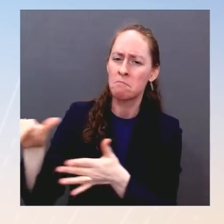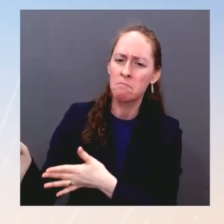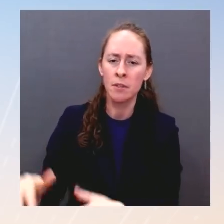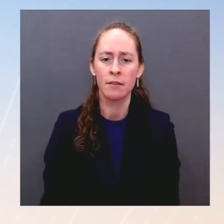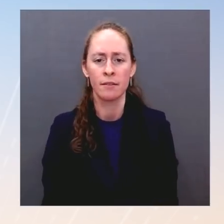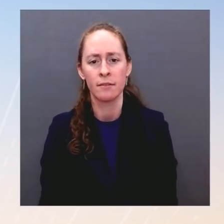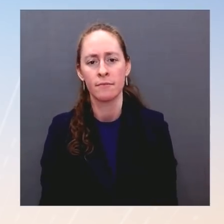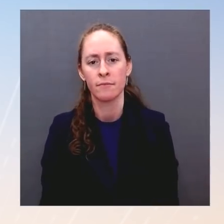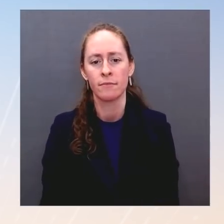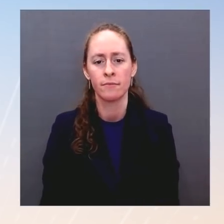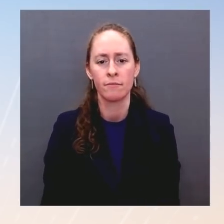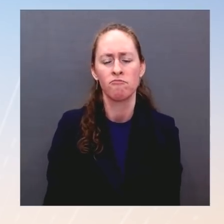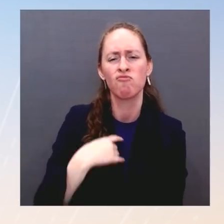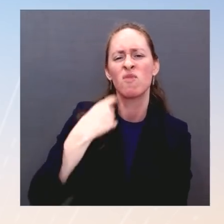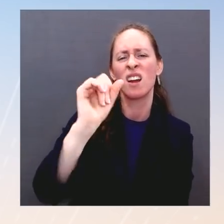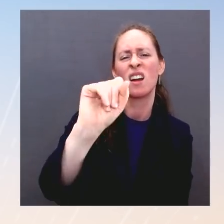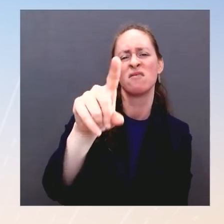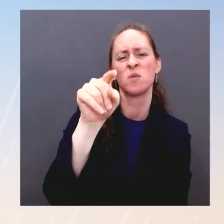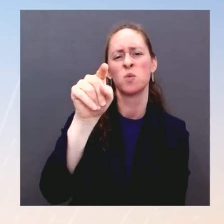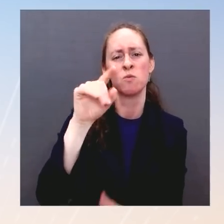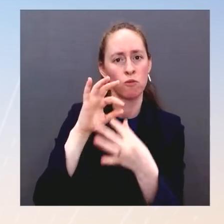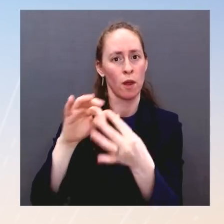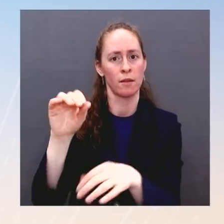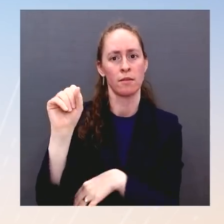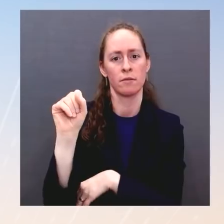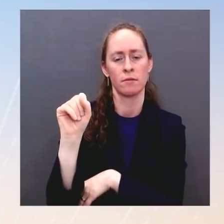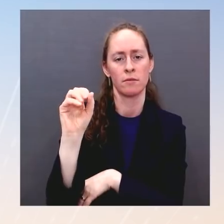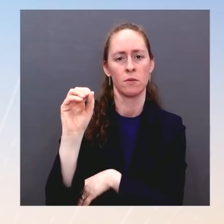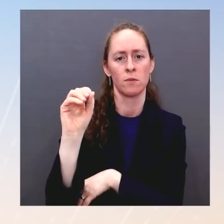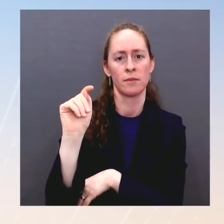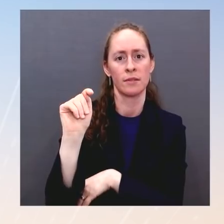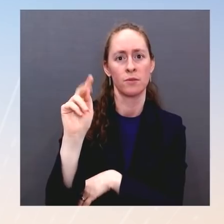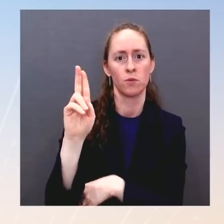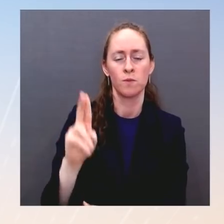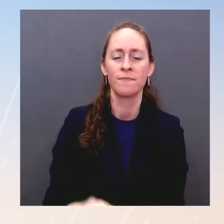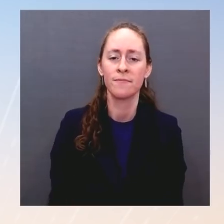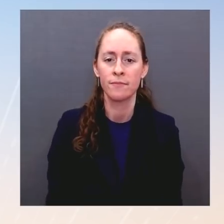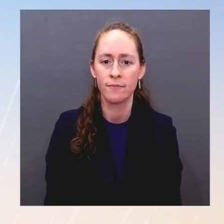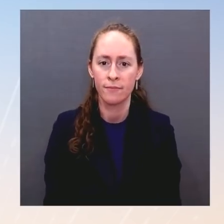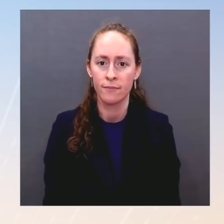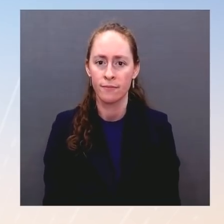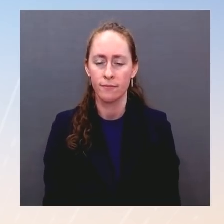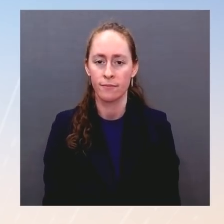being changed by the Russia-Ukraine crisis? Can you just give us a little bit of a preview